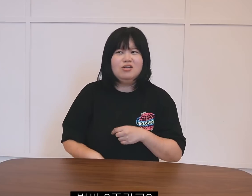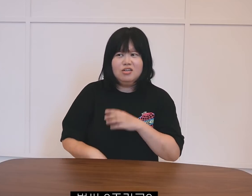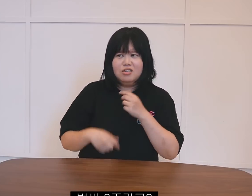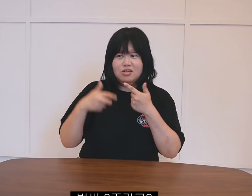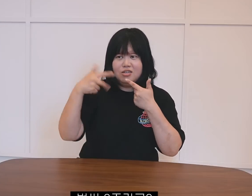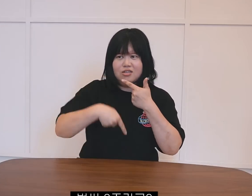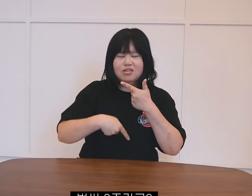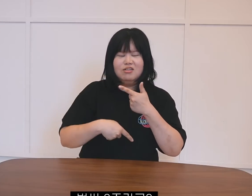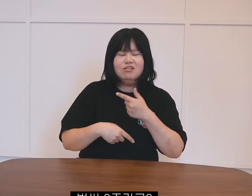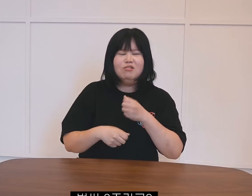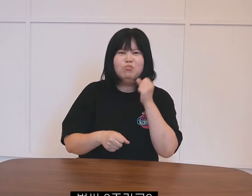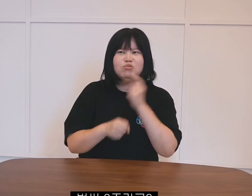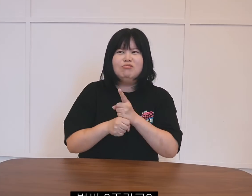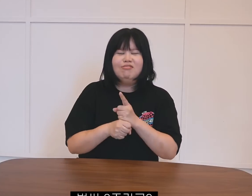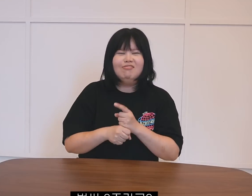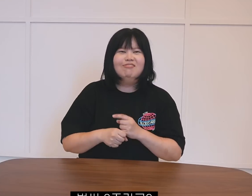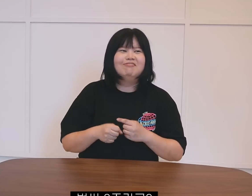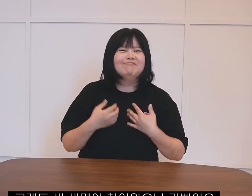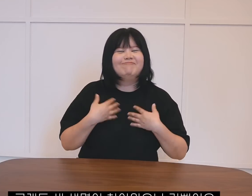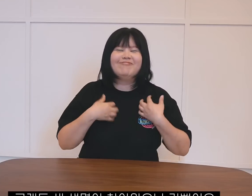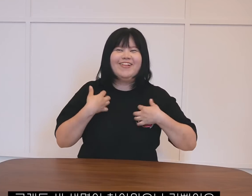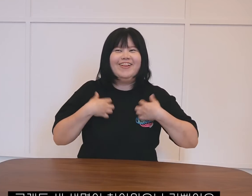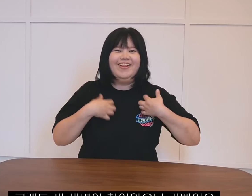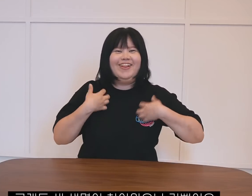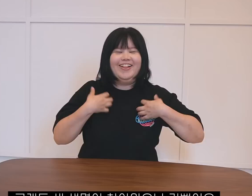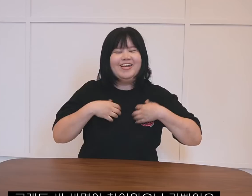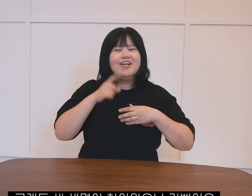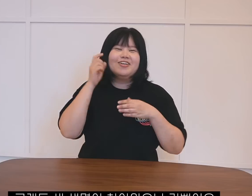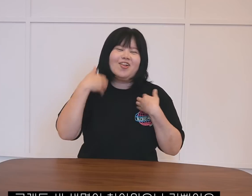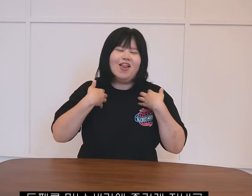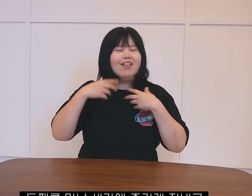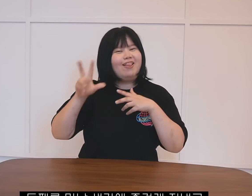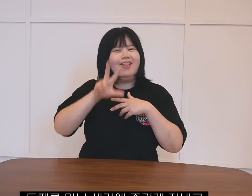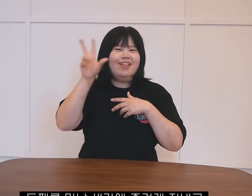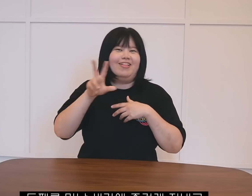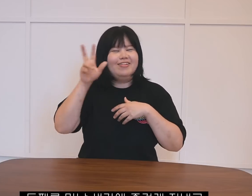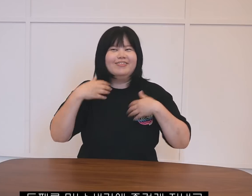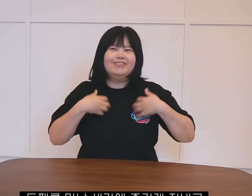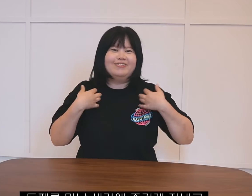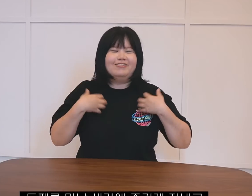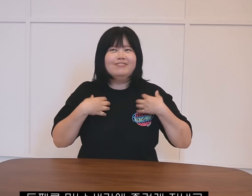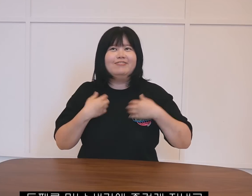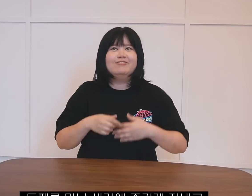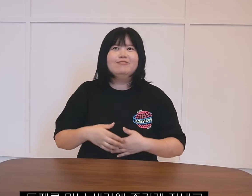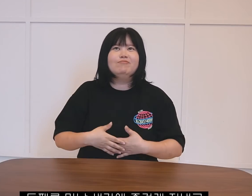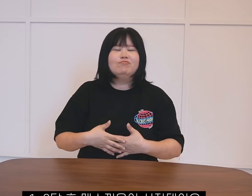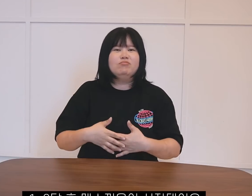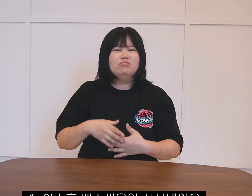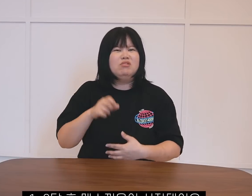6 weeks already? Still, I was happy that the child came to me. I had a lot of fun thinking of meeting my second one,